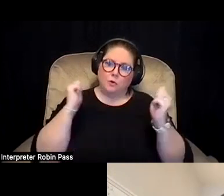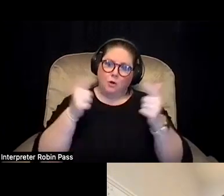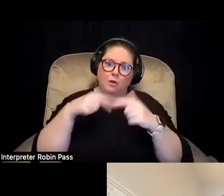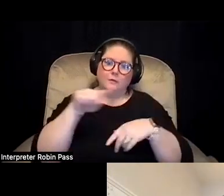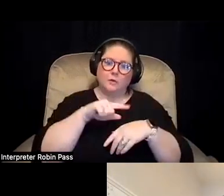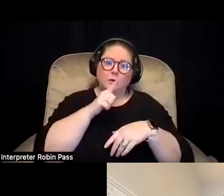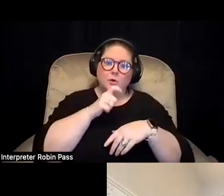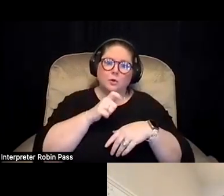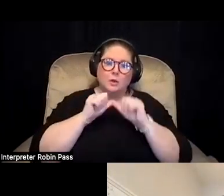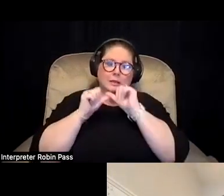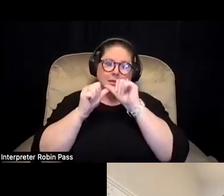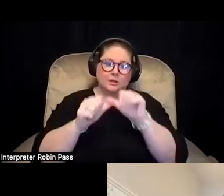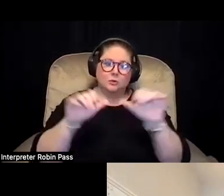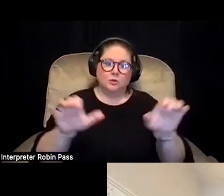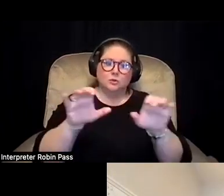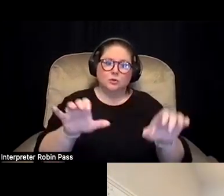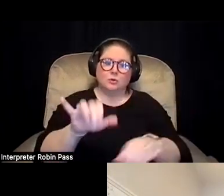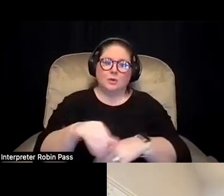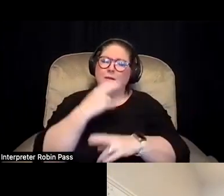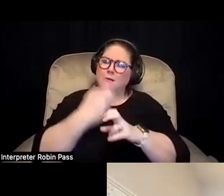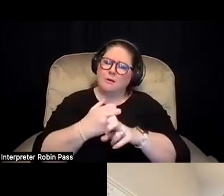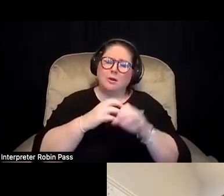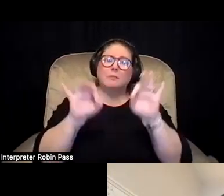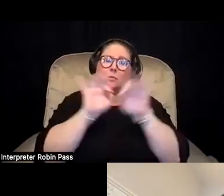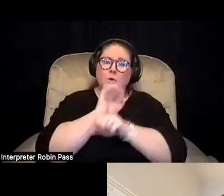continuing to do this hard and important work in your schools and your classrooms